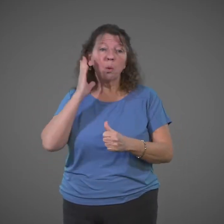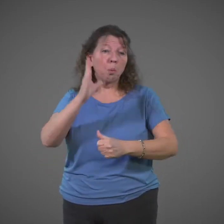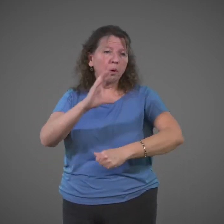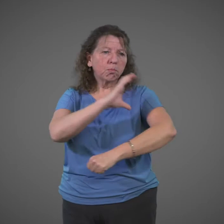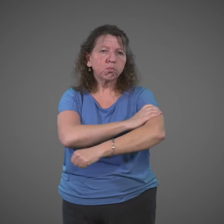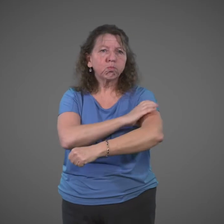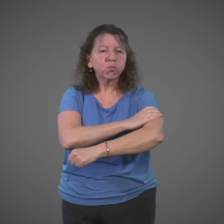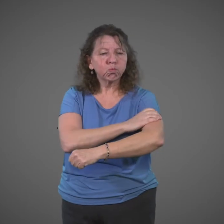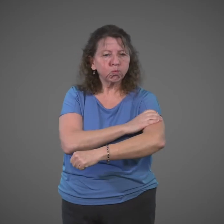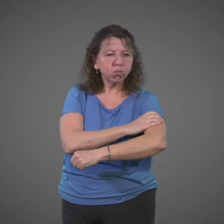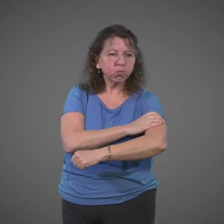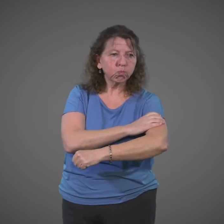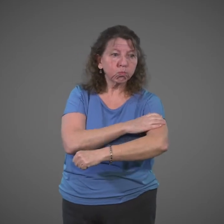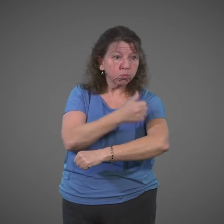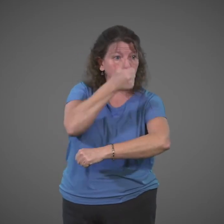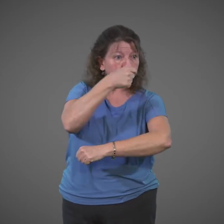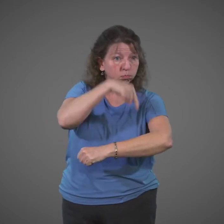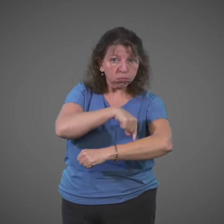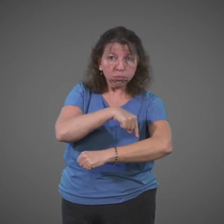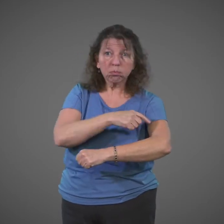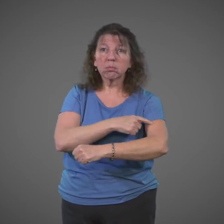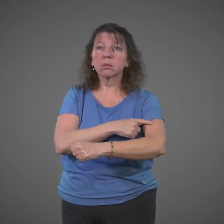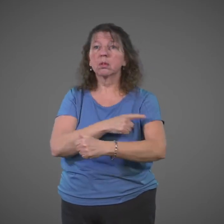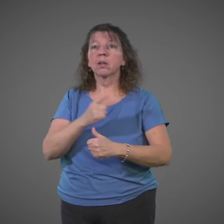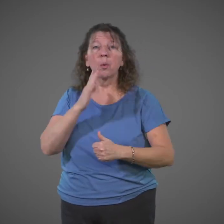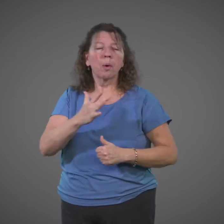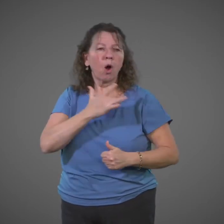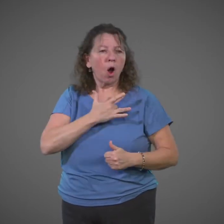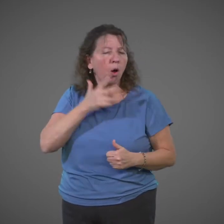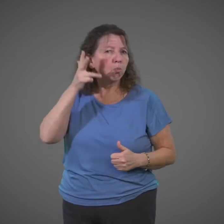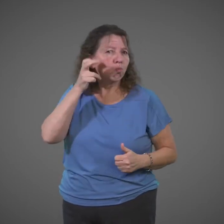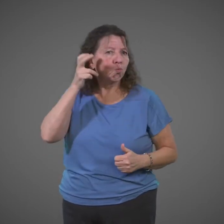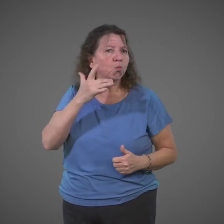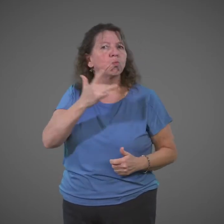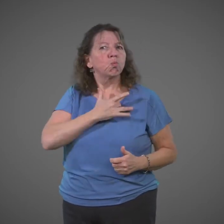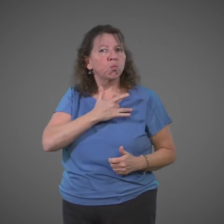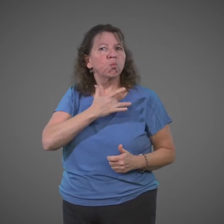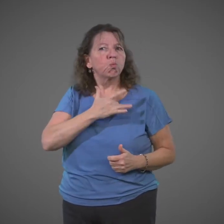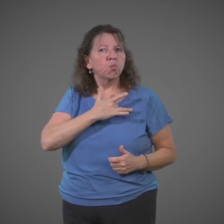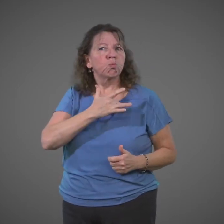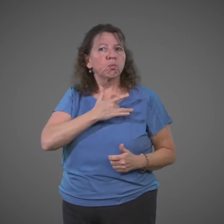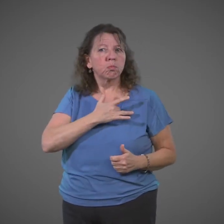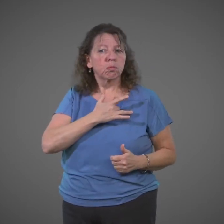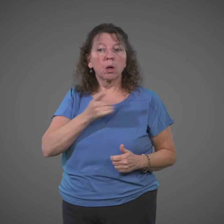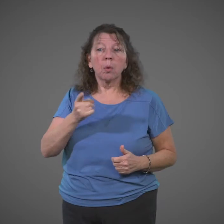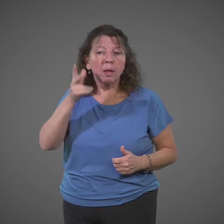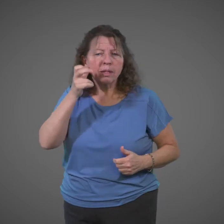take your blood pressure to see if it is high or low. The doctor will listen to your heart to check the beat pattern.